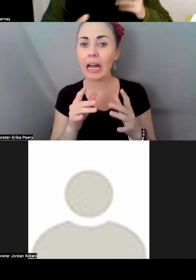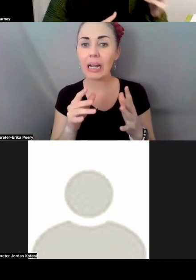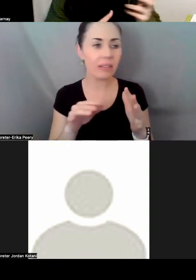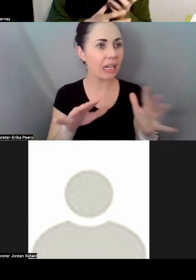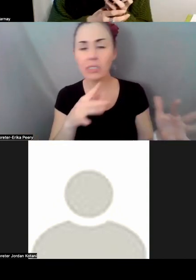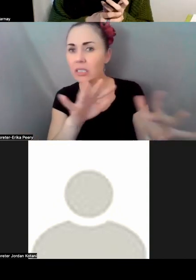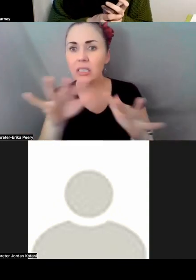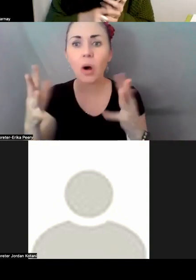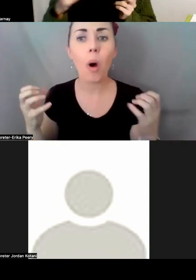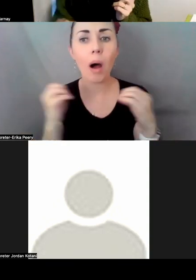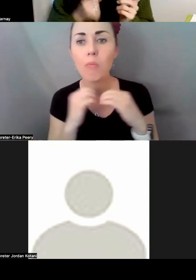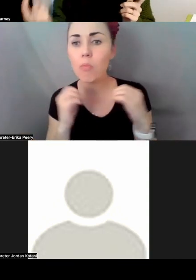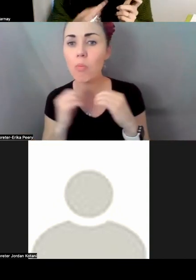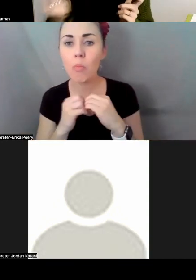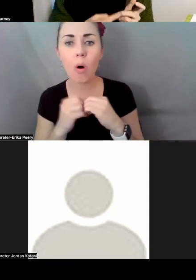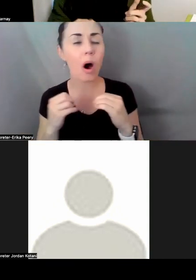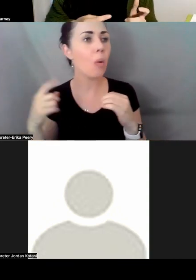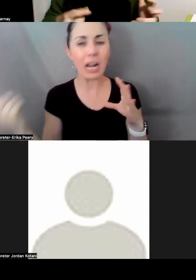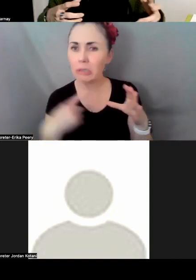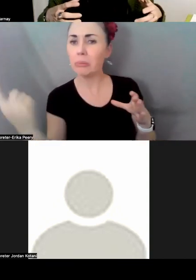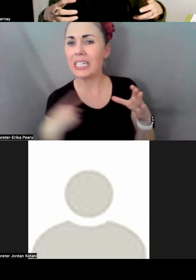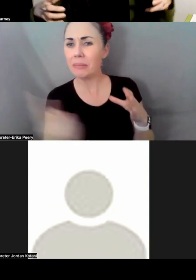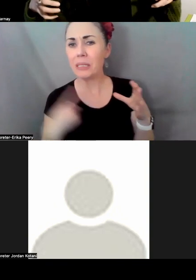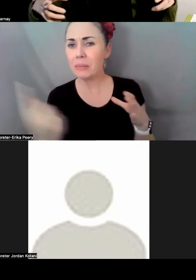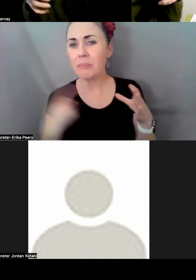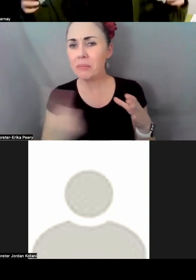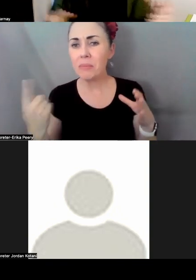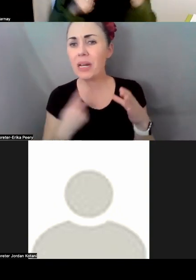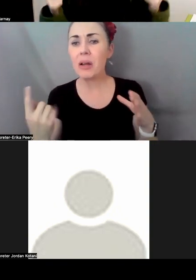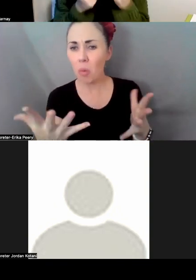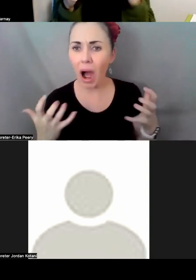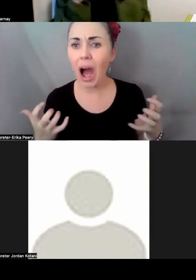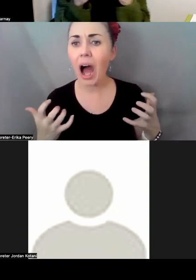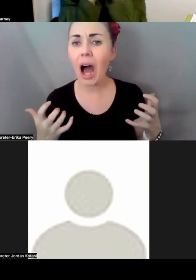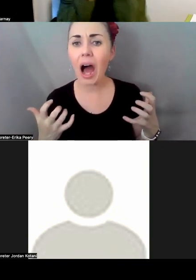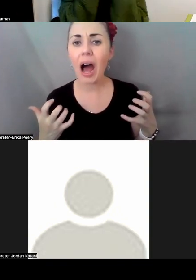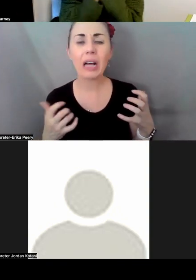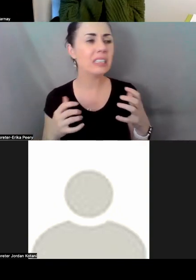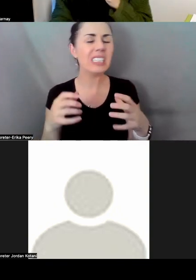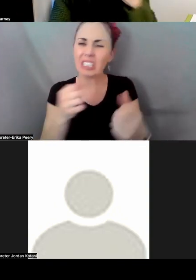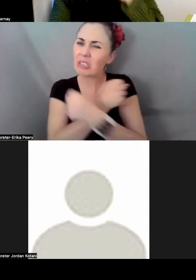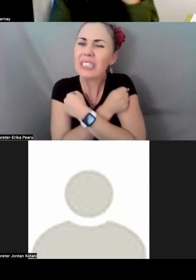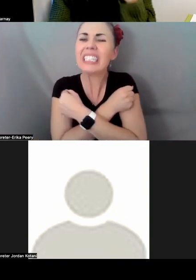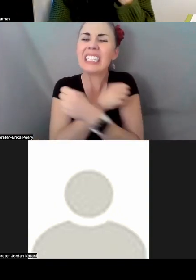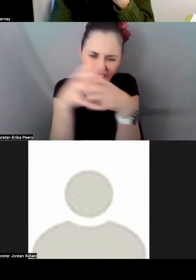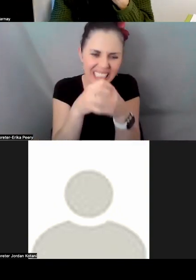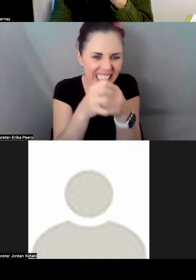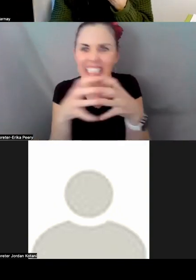wanting to spin in circles or wanting to squeeze, squeeze things or seeking sensory input,